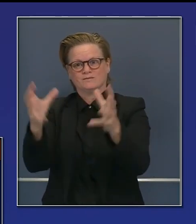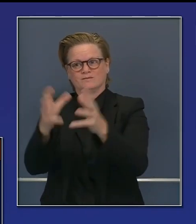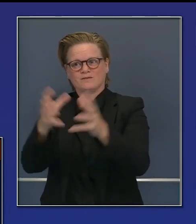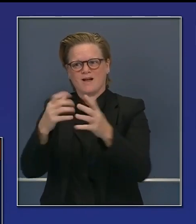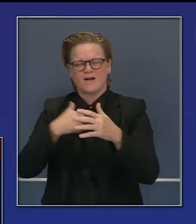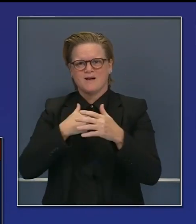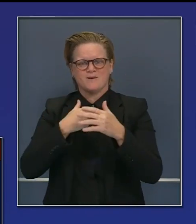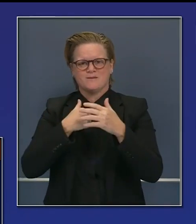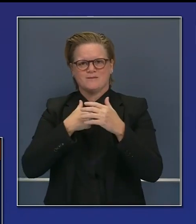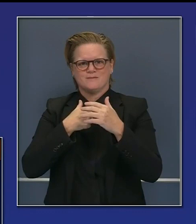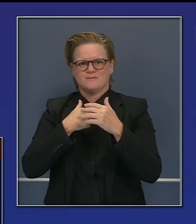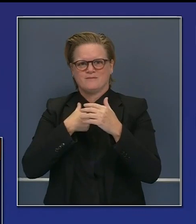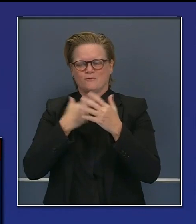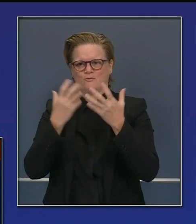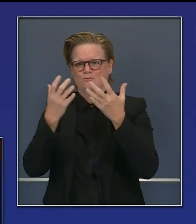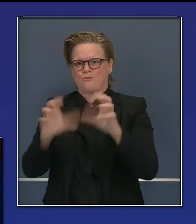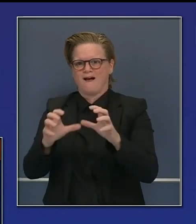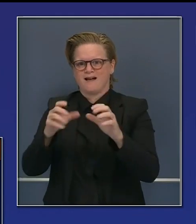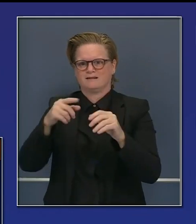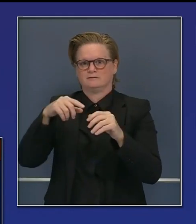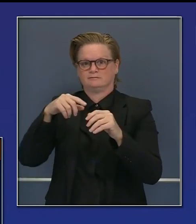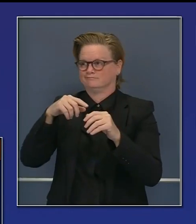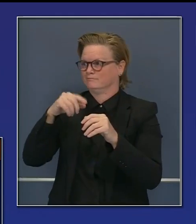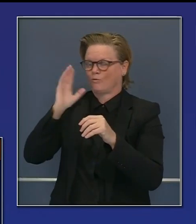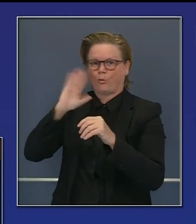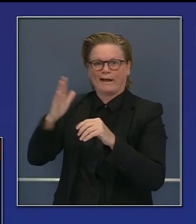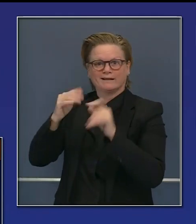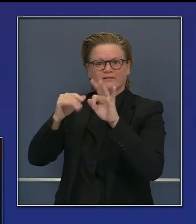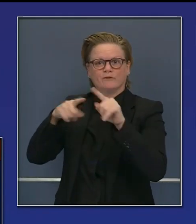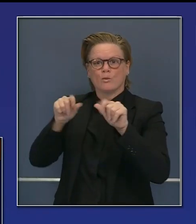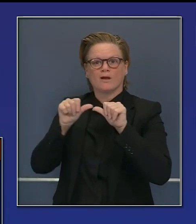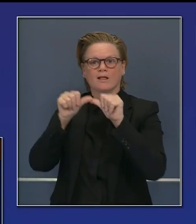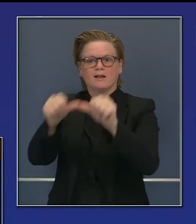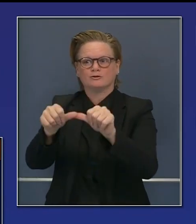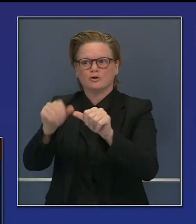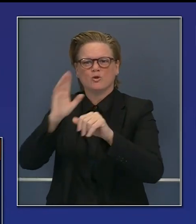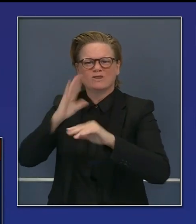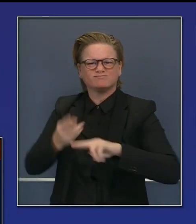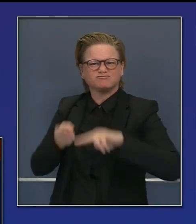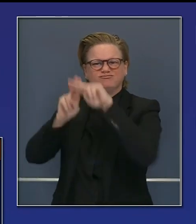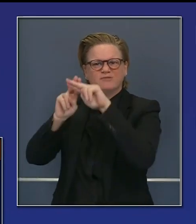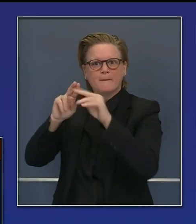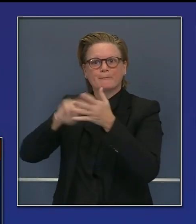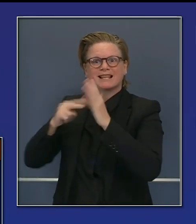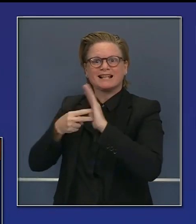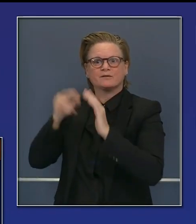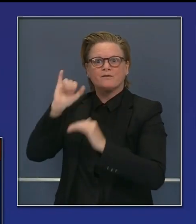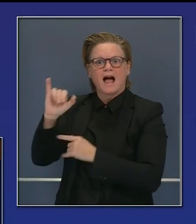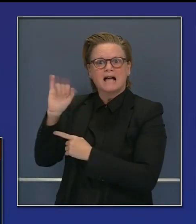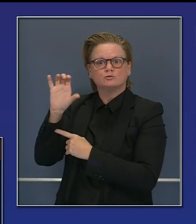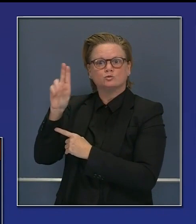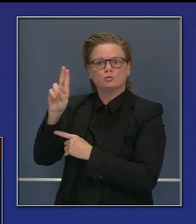CONCENTRATING IN LARGE BOX RETAIL, TOO MUCH OF THE TRADED RETAIL ACTIVITY WOULD ACTUALLY